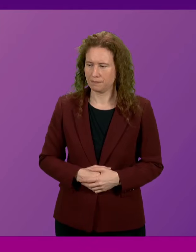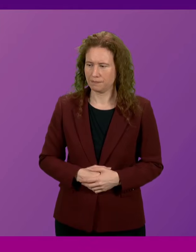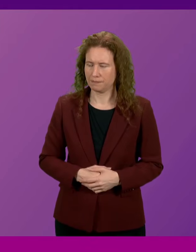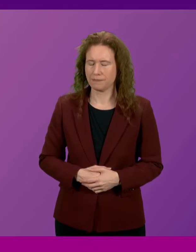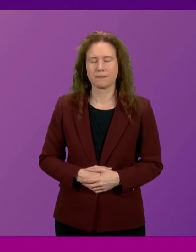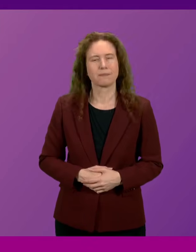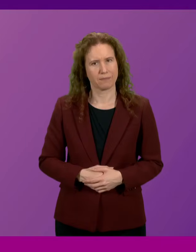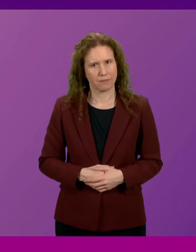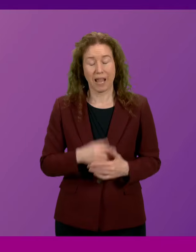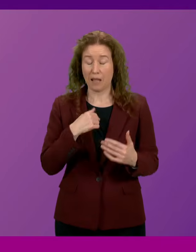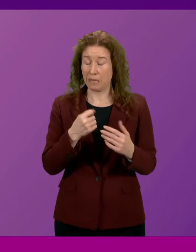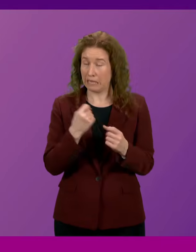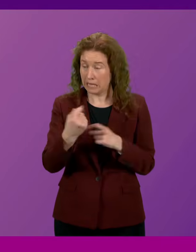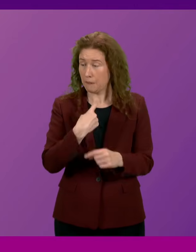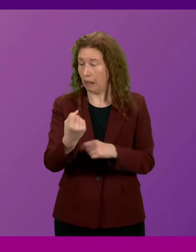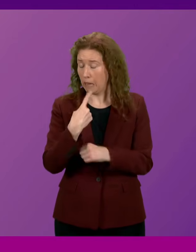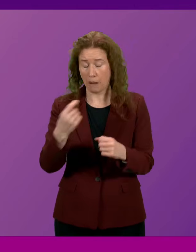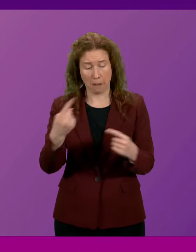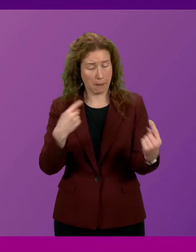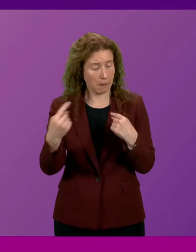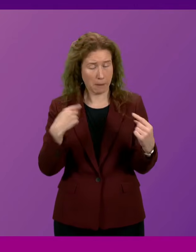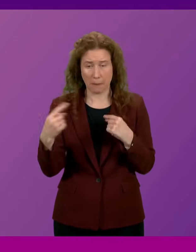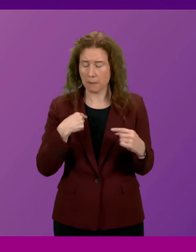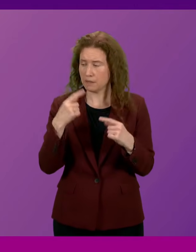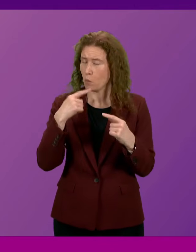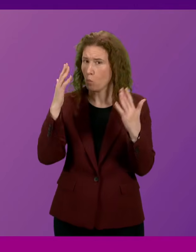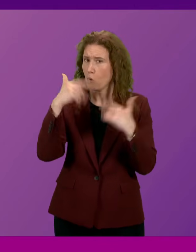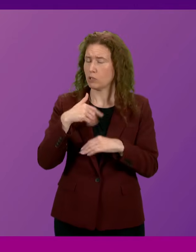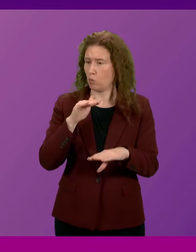I have been flooded with emails from constituents who have expressed concerns about the poor